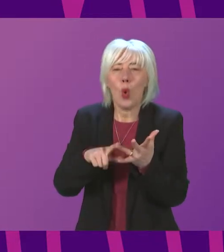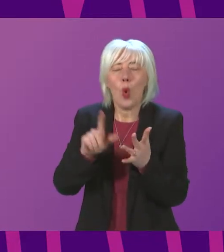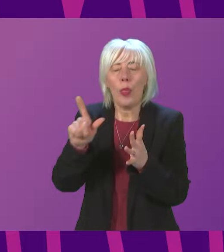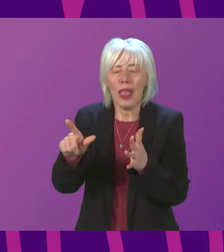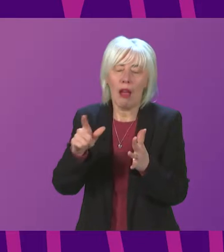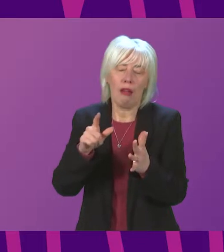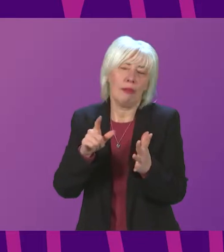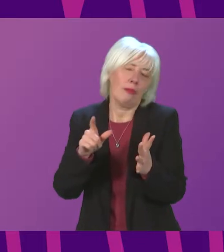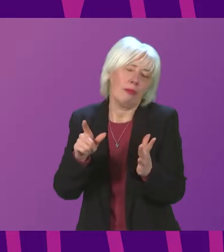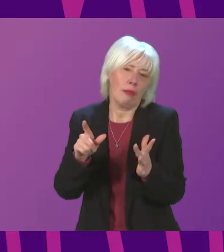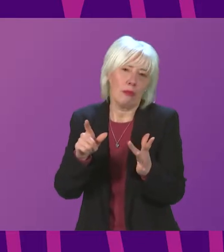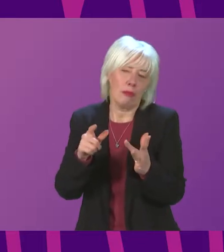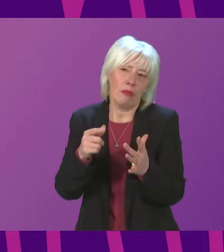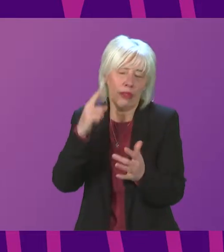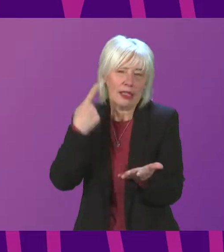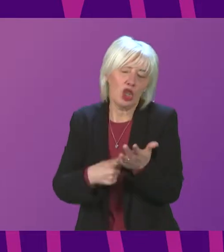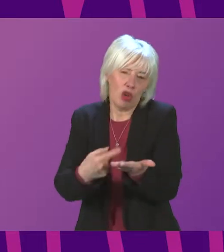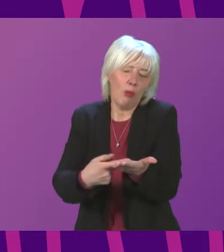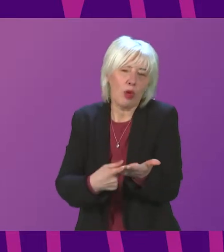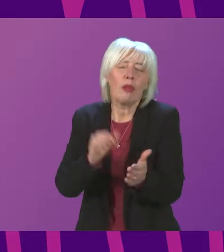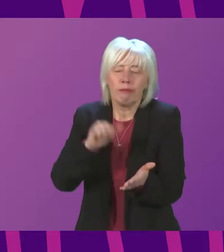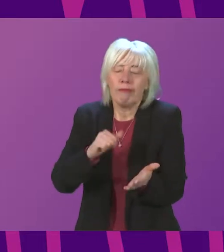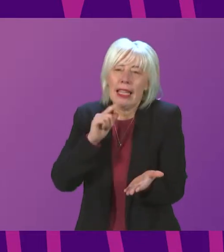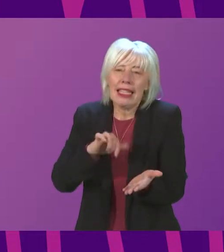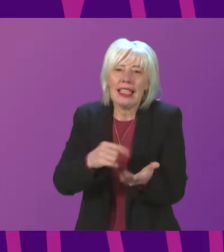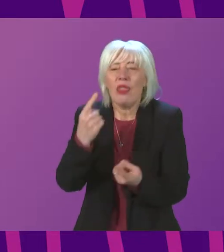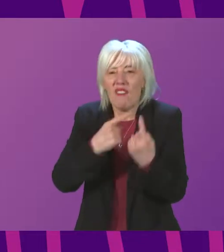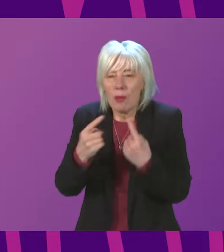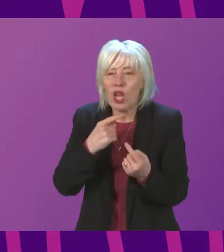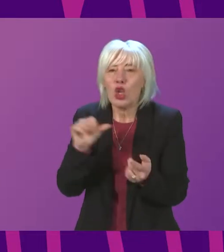could have been clearer in telling users how their information would be used.